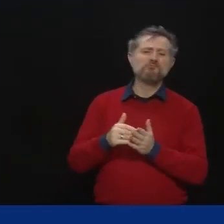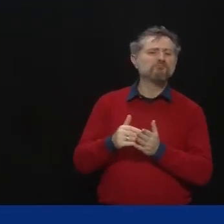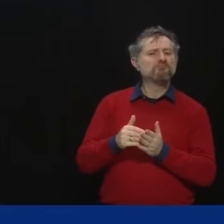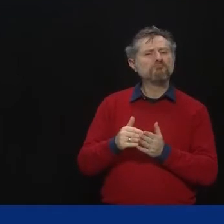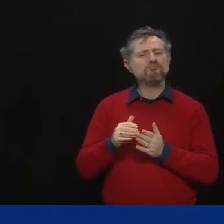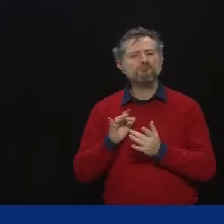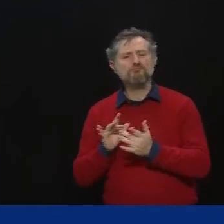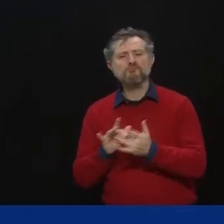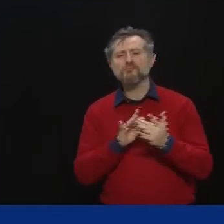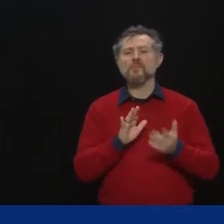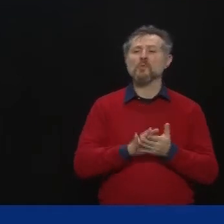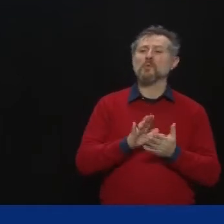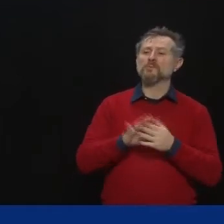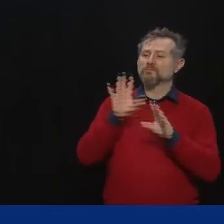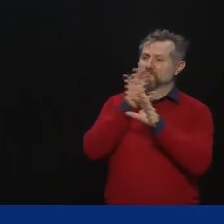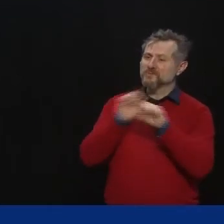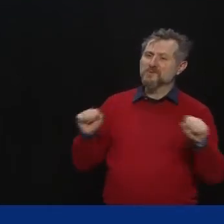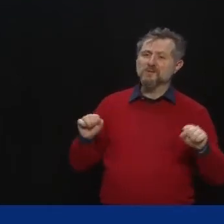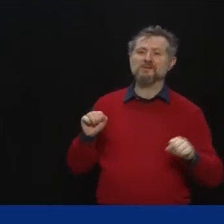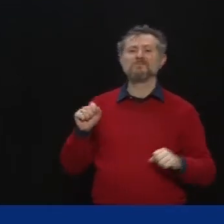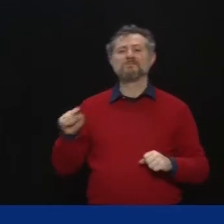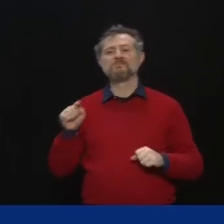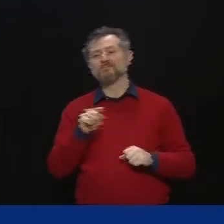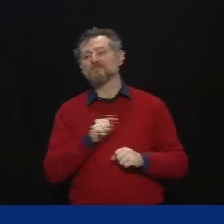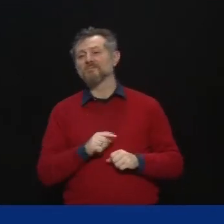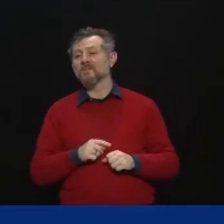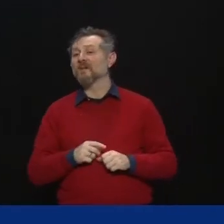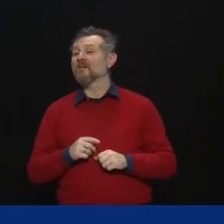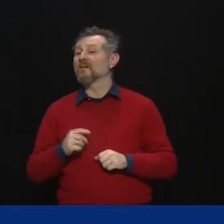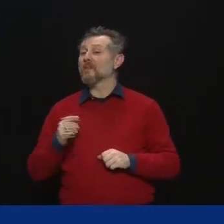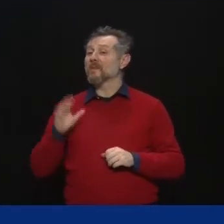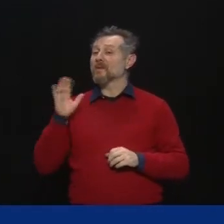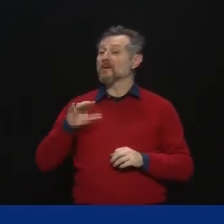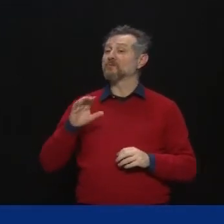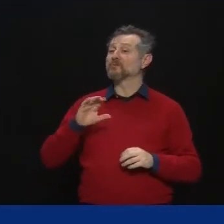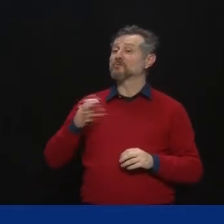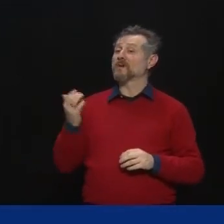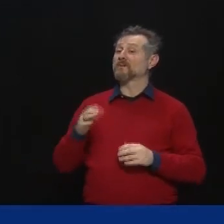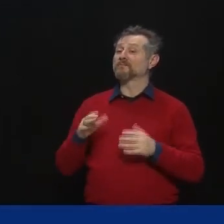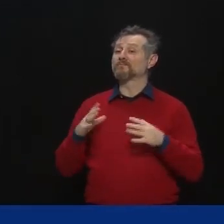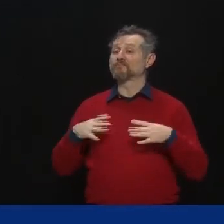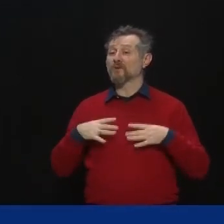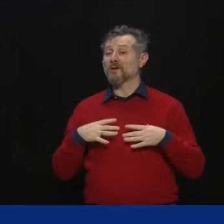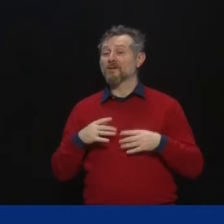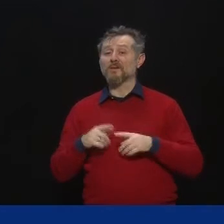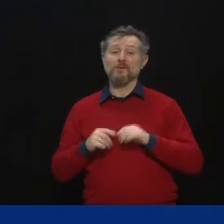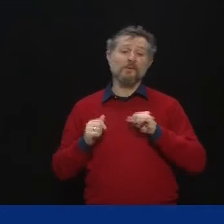TESTS FOR CHILDREN TO RETURN, BUT JUST A RAPID TEST. THEY'LL TAKE RESPONSIBILITY, AND